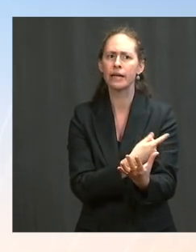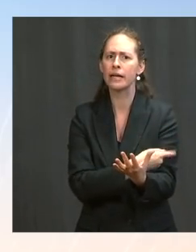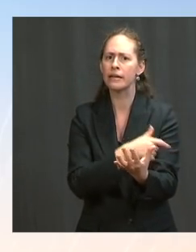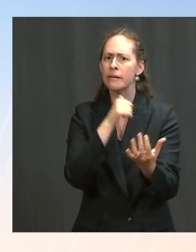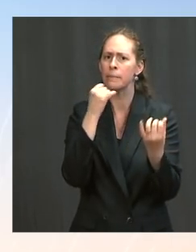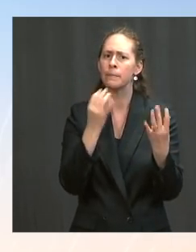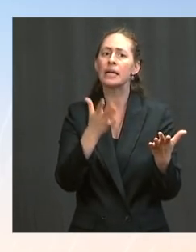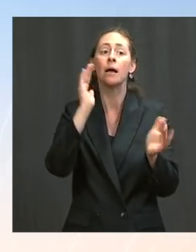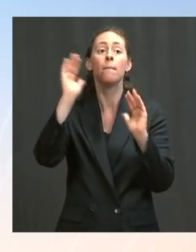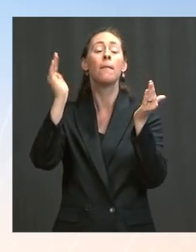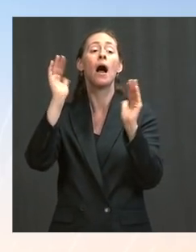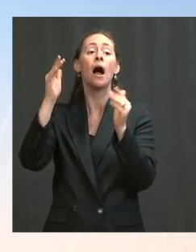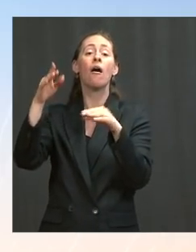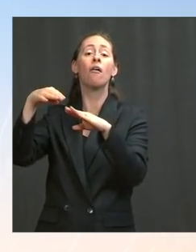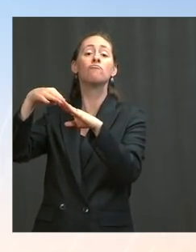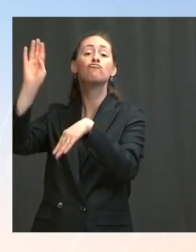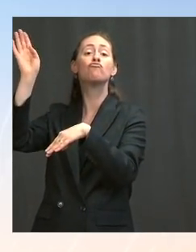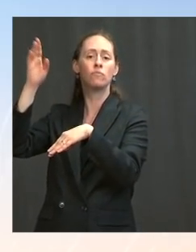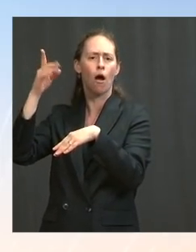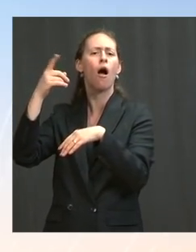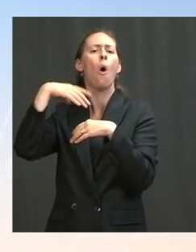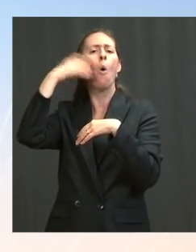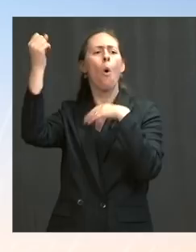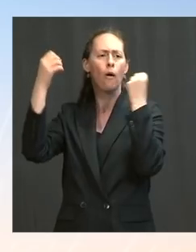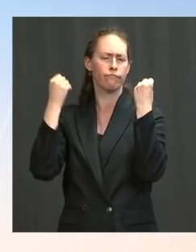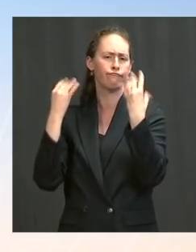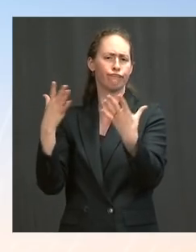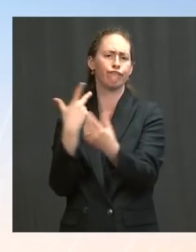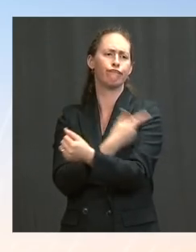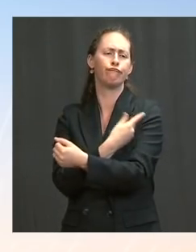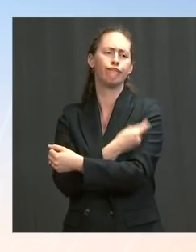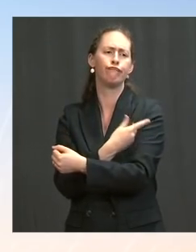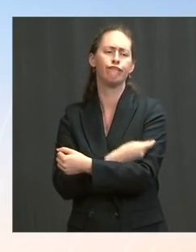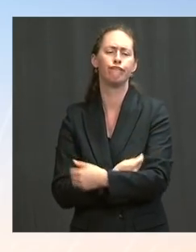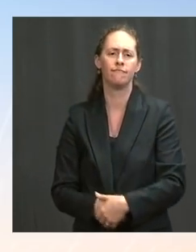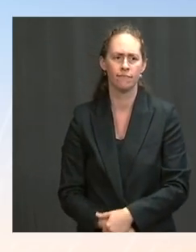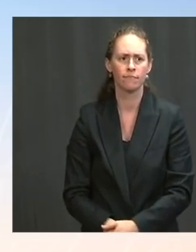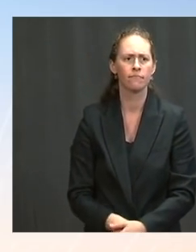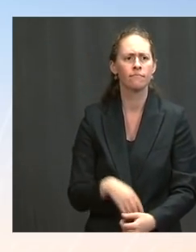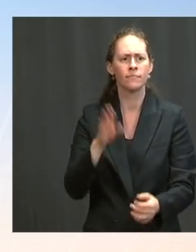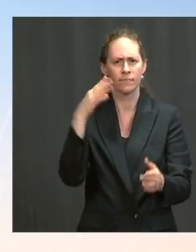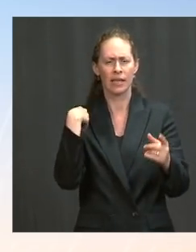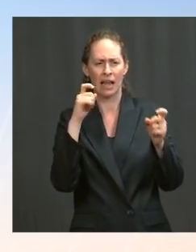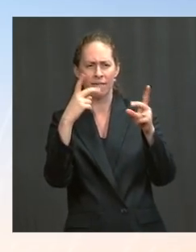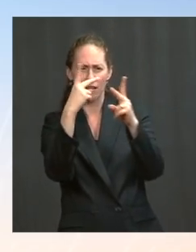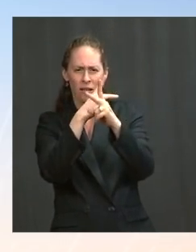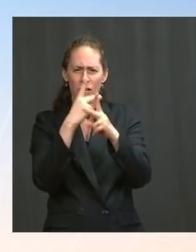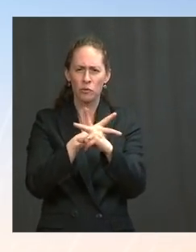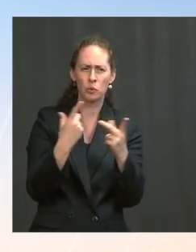So, I would say we, of course, will continue to evaluate any steps that needs to be taken to protect the public,